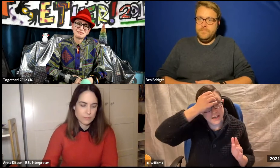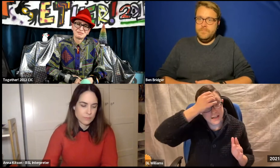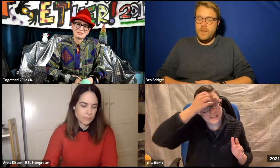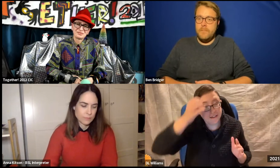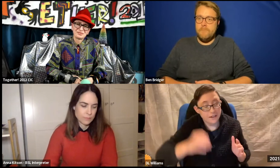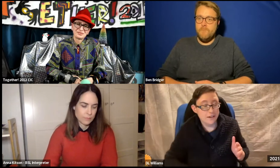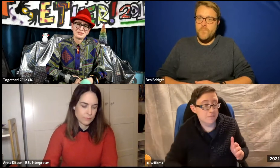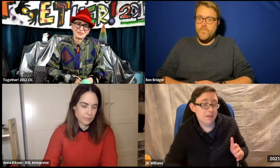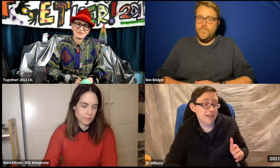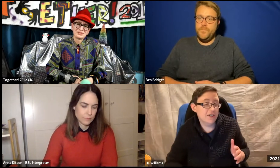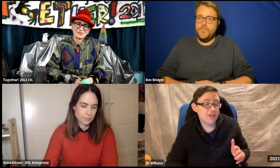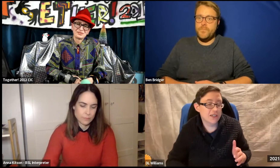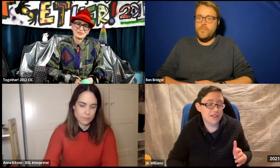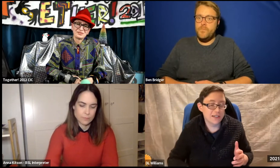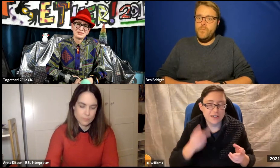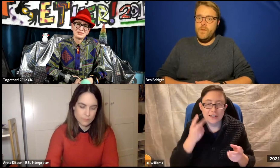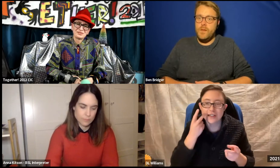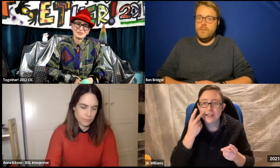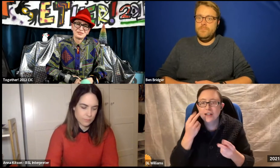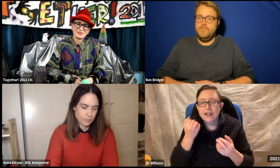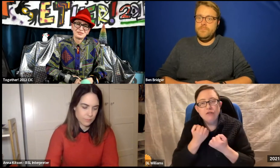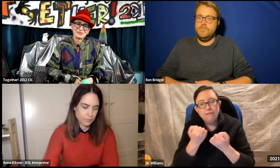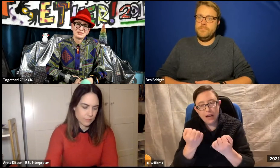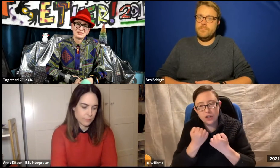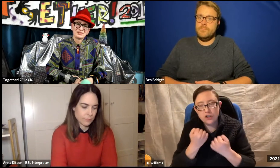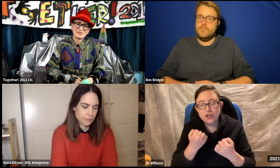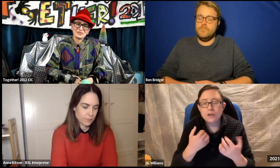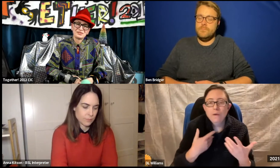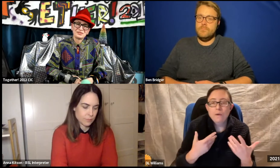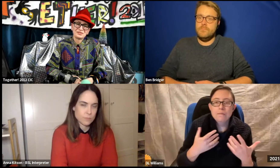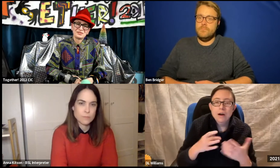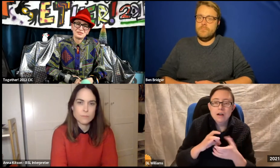it's just are reflection on my